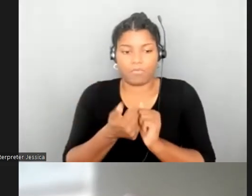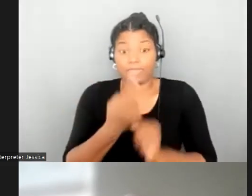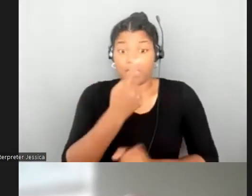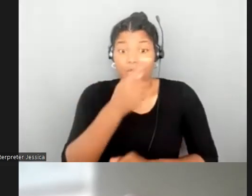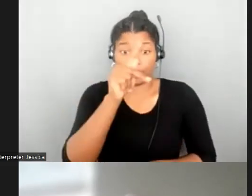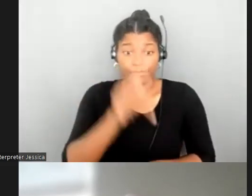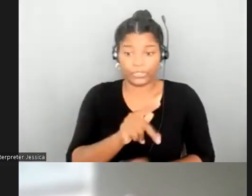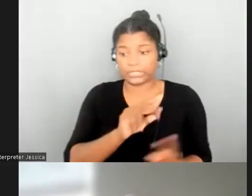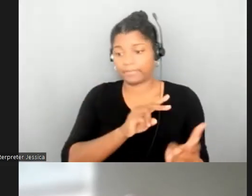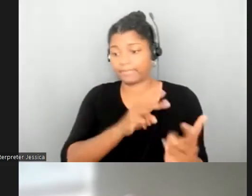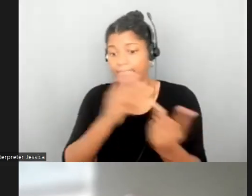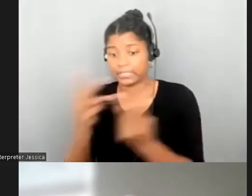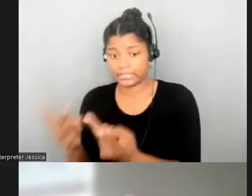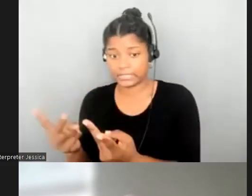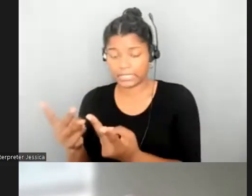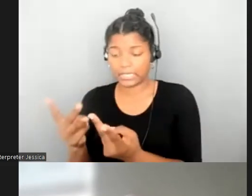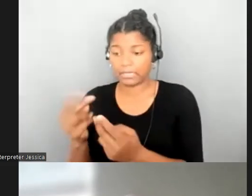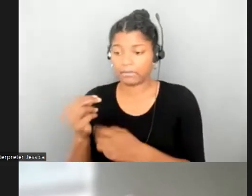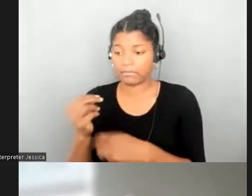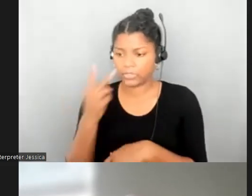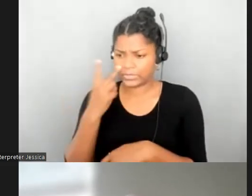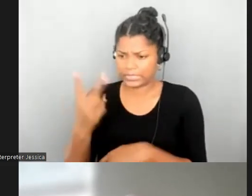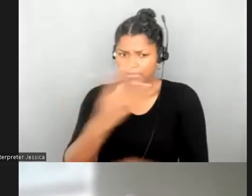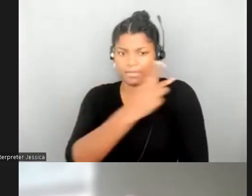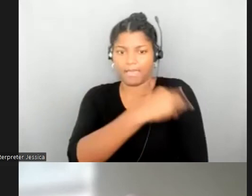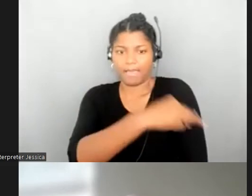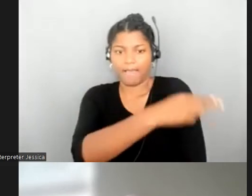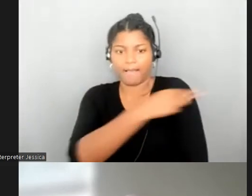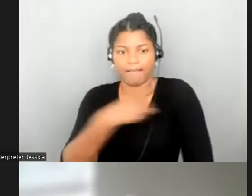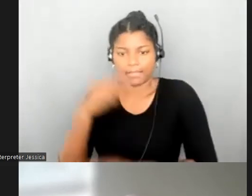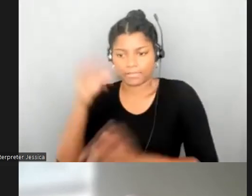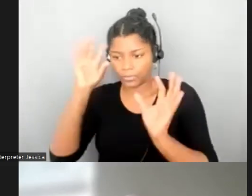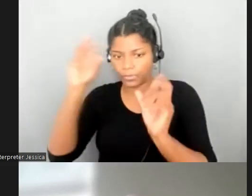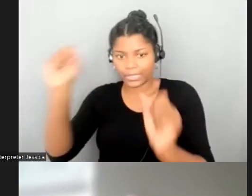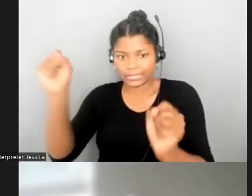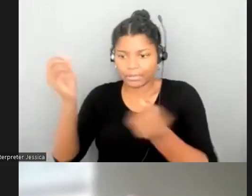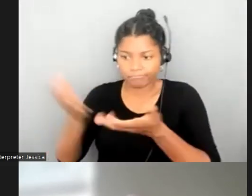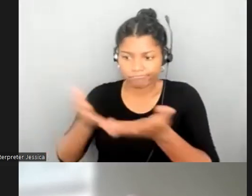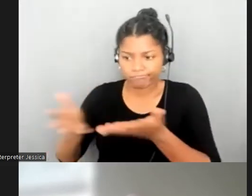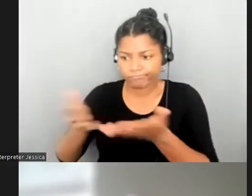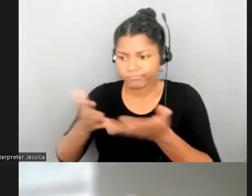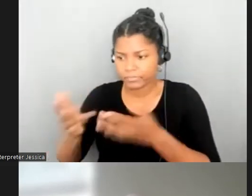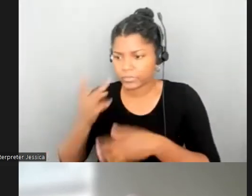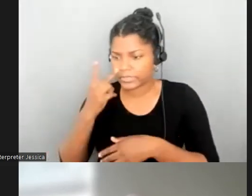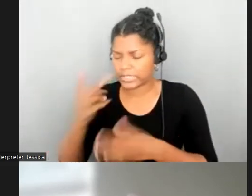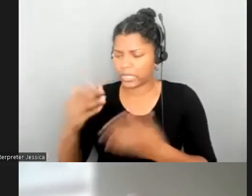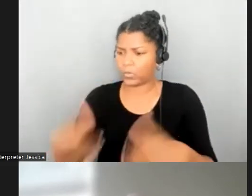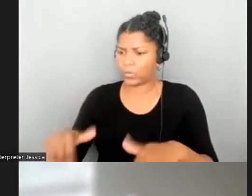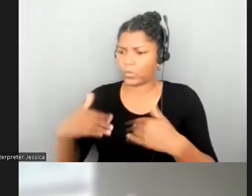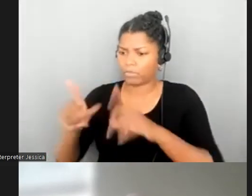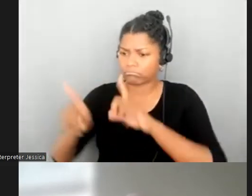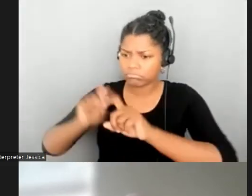hospital president was talking about the problems they were having with readmissions, and she